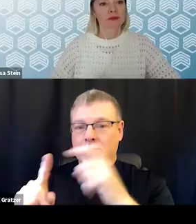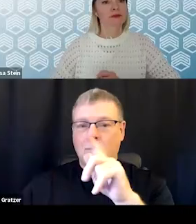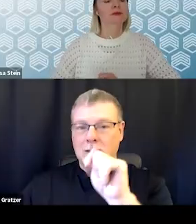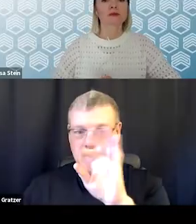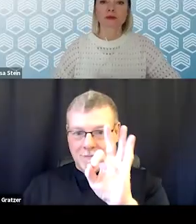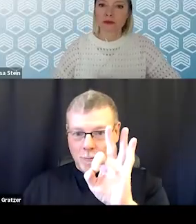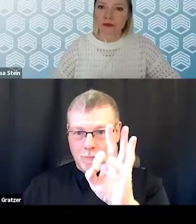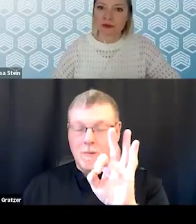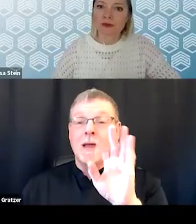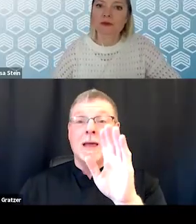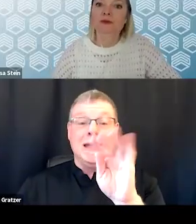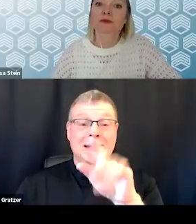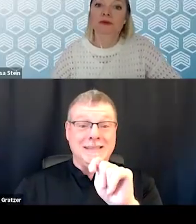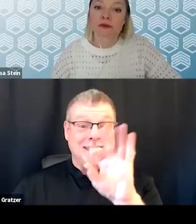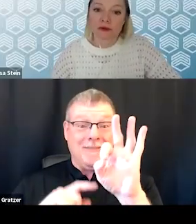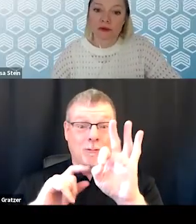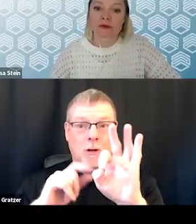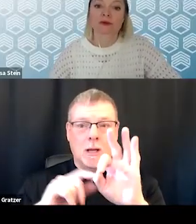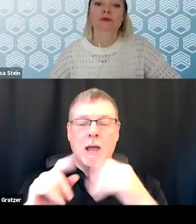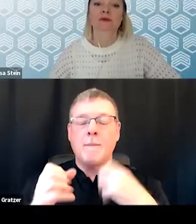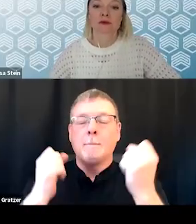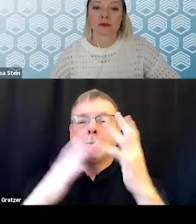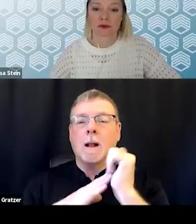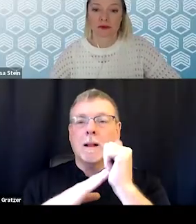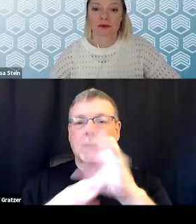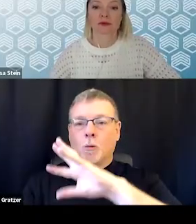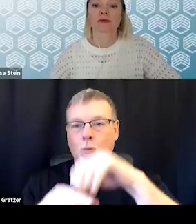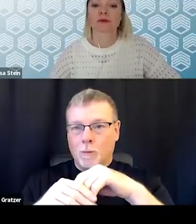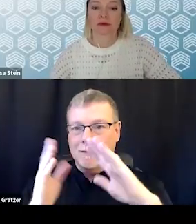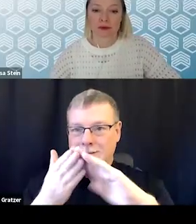but that task force itself had a number of leaders within the city of Durham.